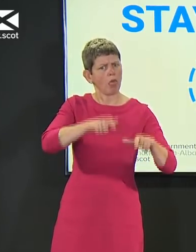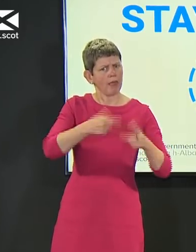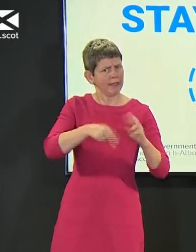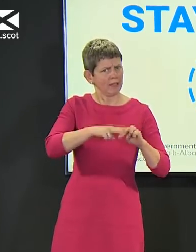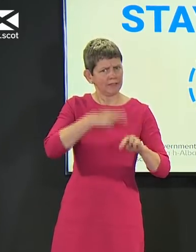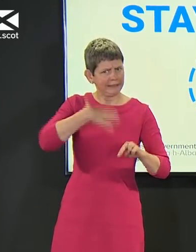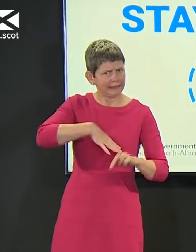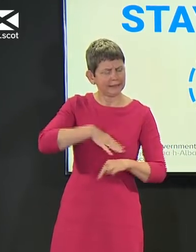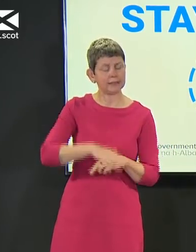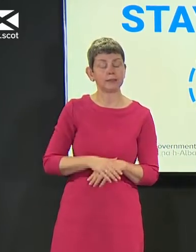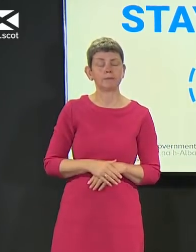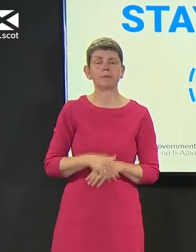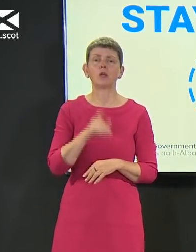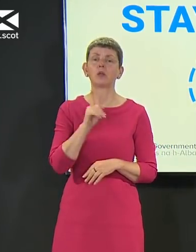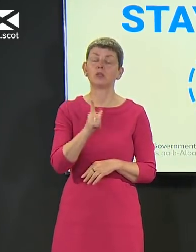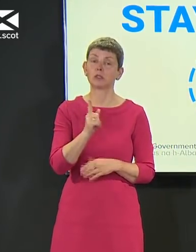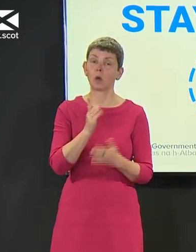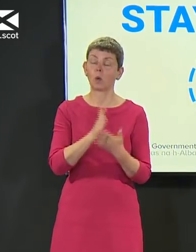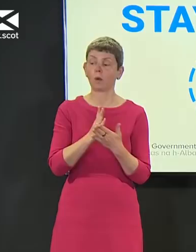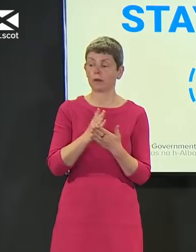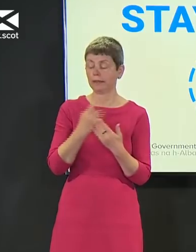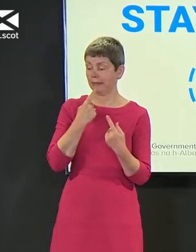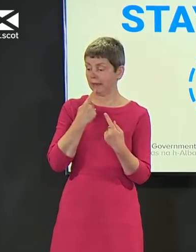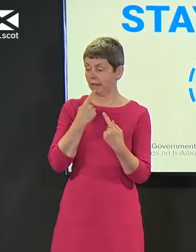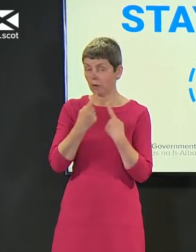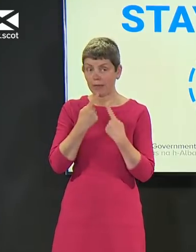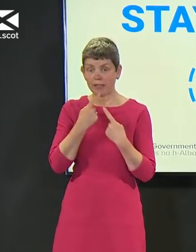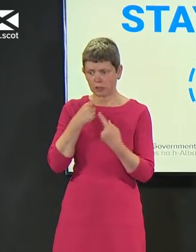important to stress that the improved data and I'm sure the chief medical officer will